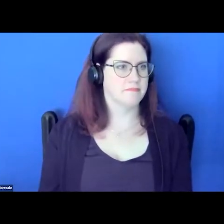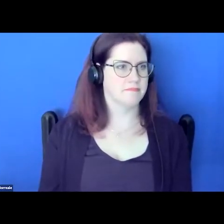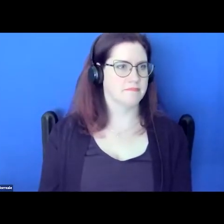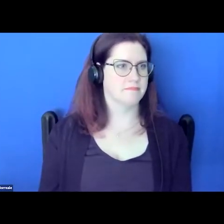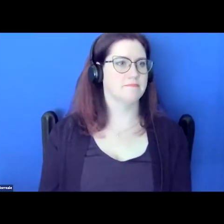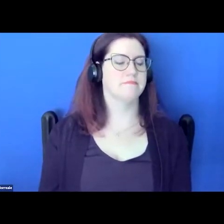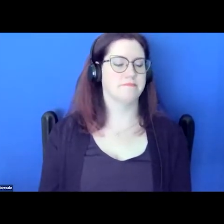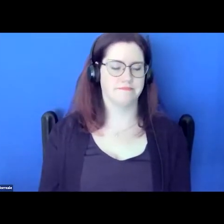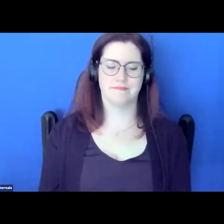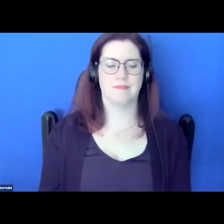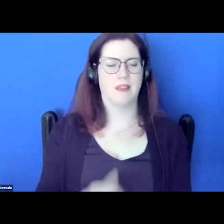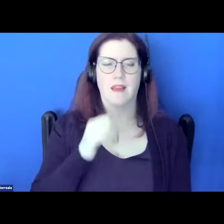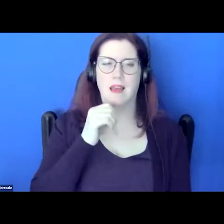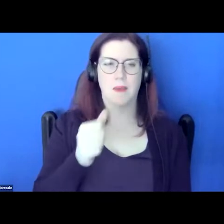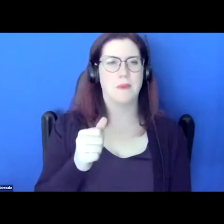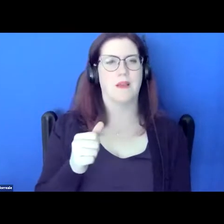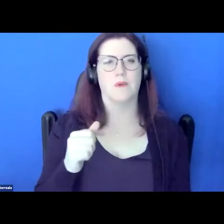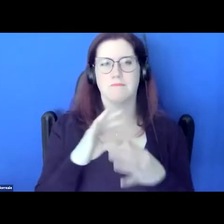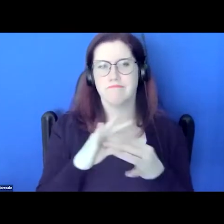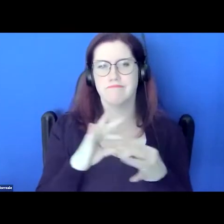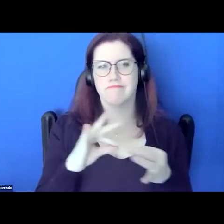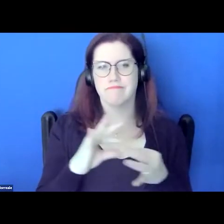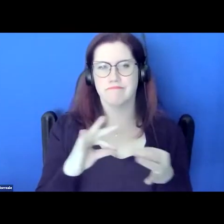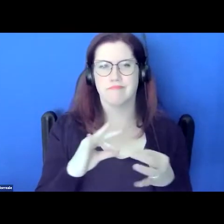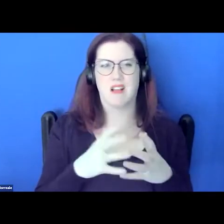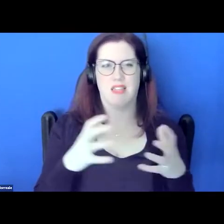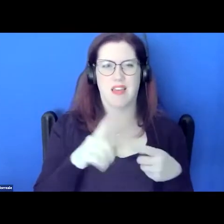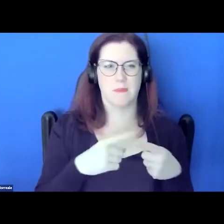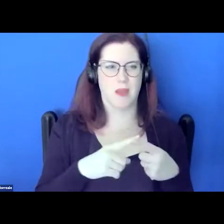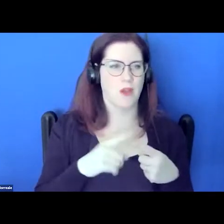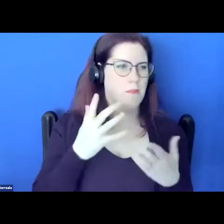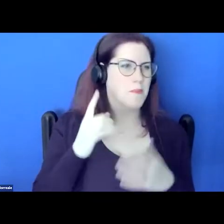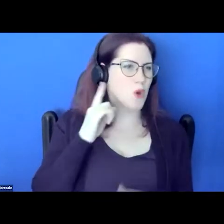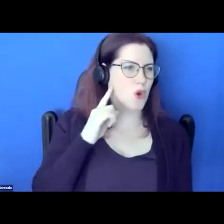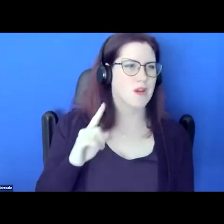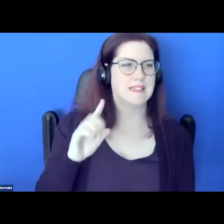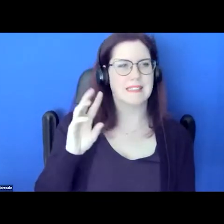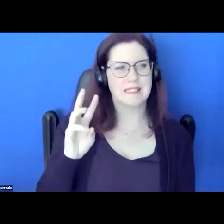So I'm not gonna spend too long on this slide. You may have heard 638 compacting and contracting,